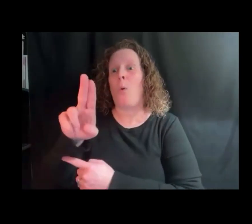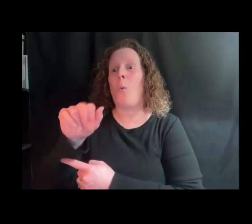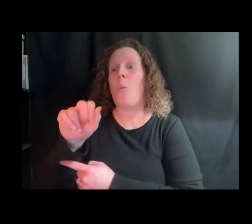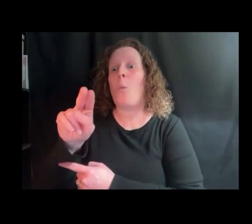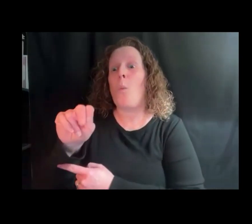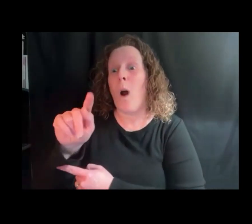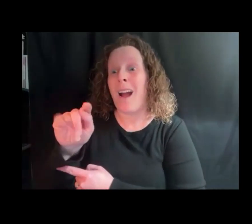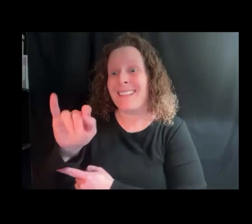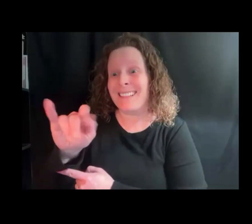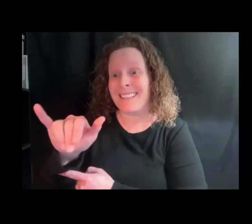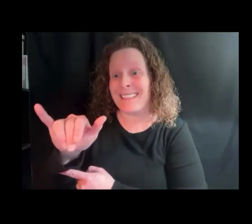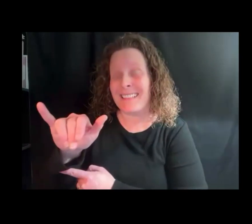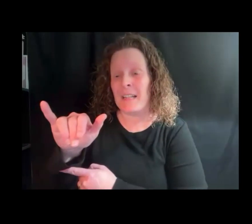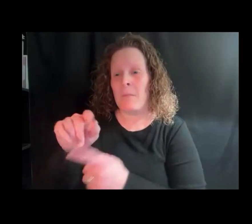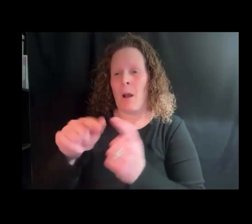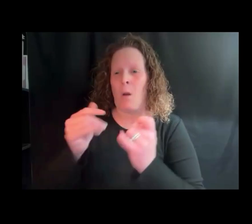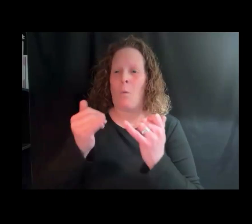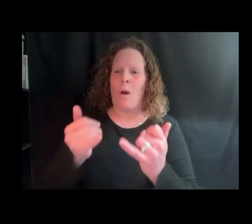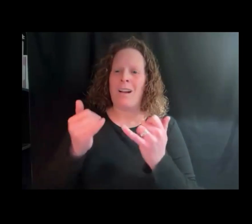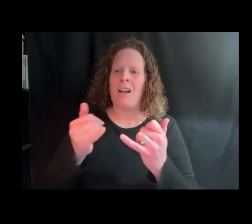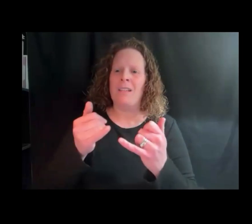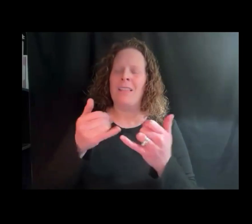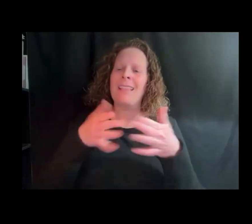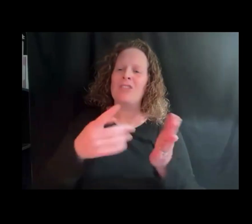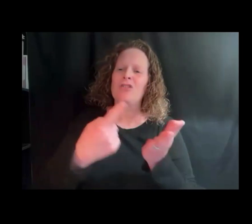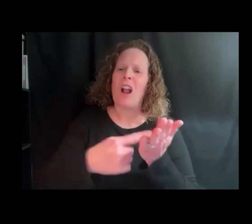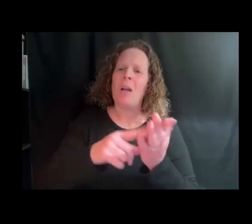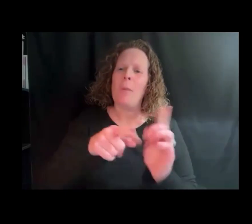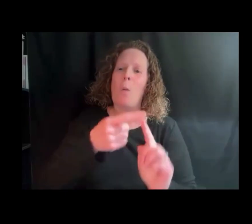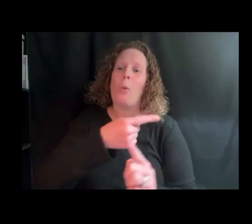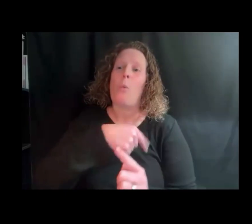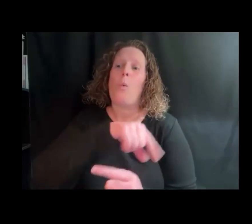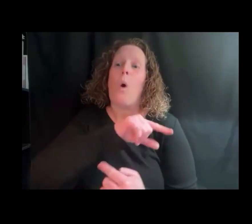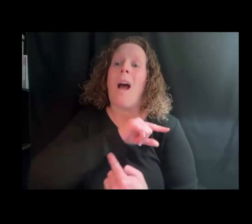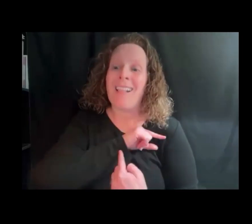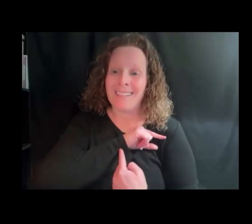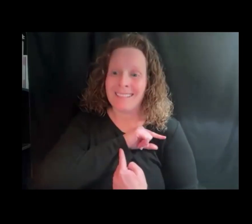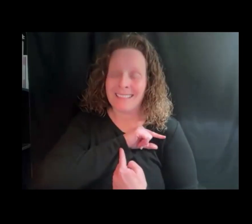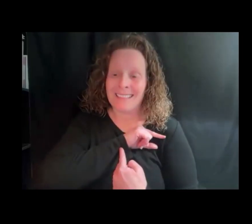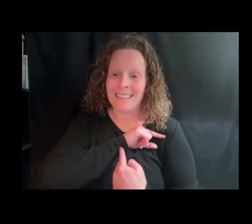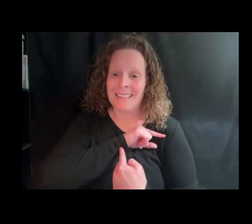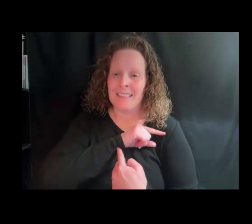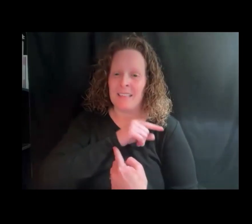of the statistics about the quantity right? But right now I just wanted to talk